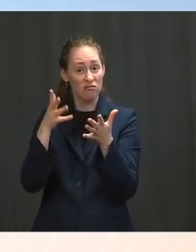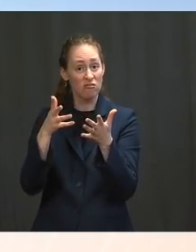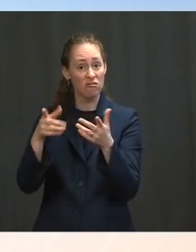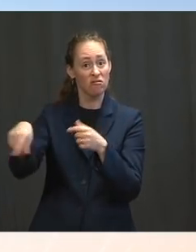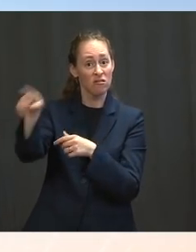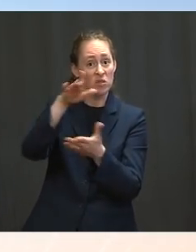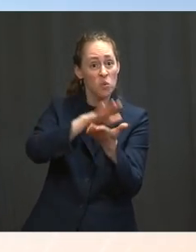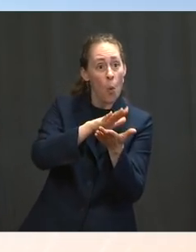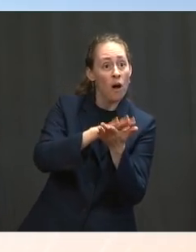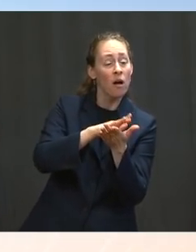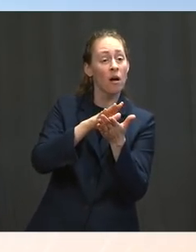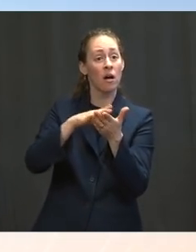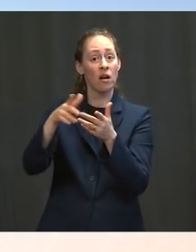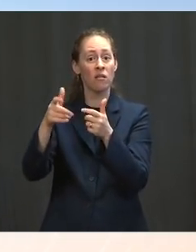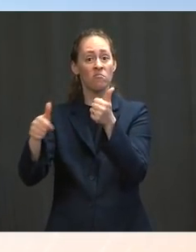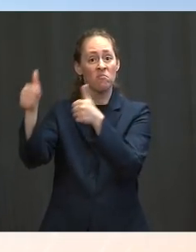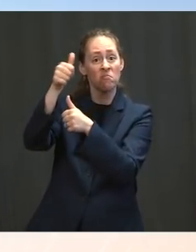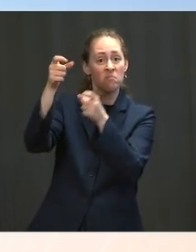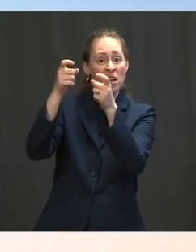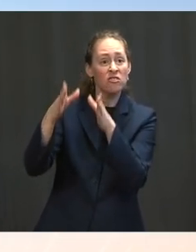to do that as a way of getting,